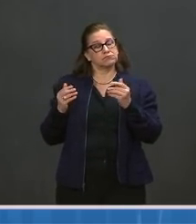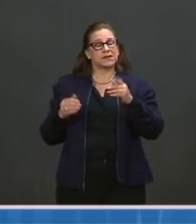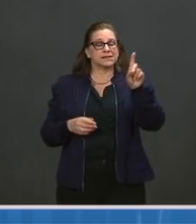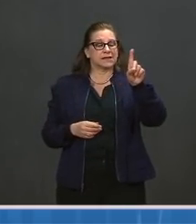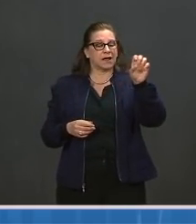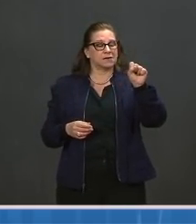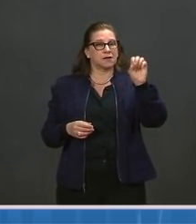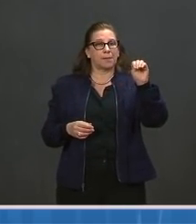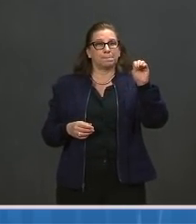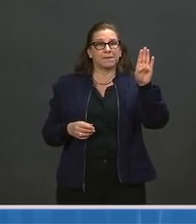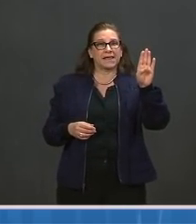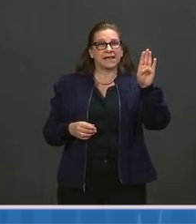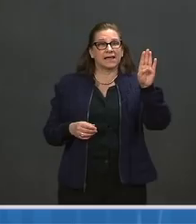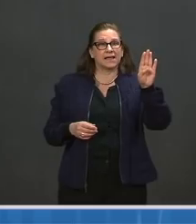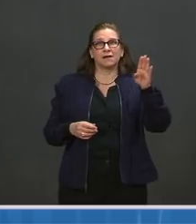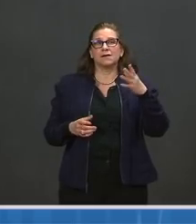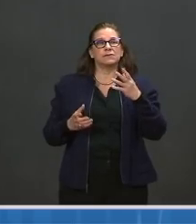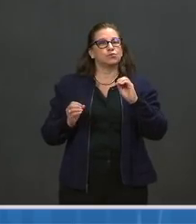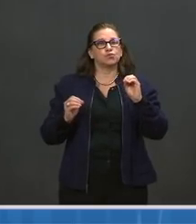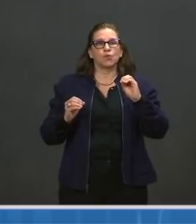or events characterized by thrombosis